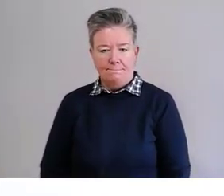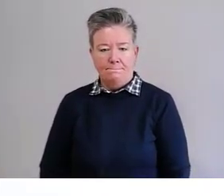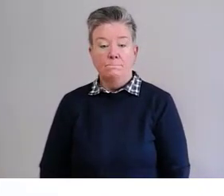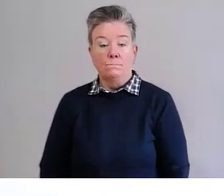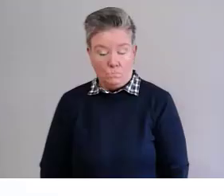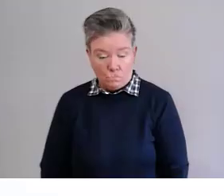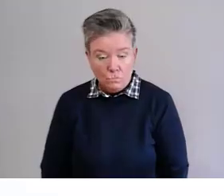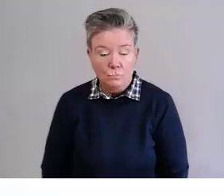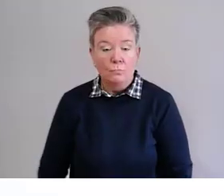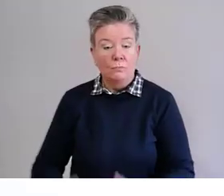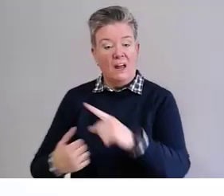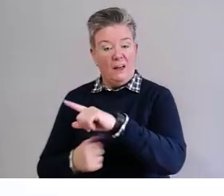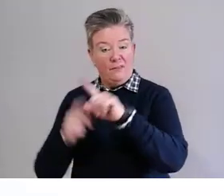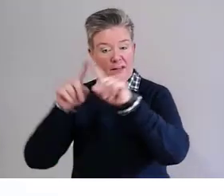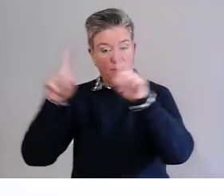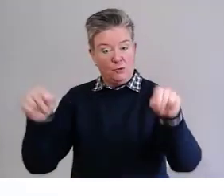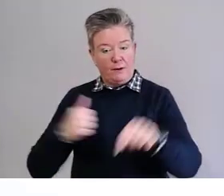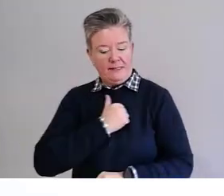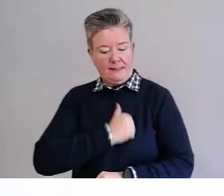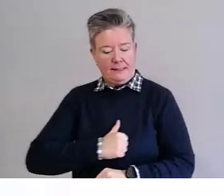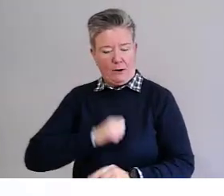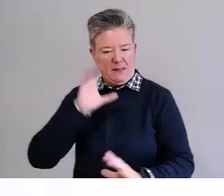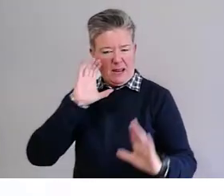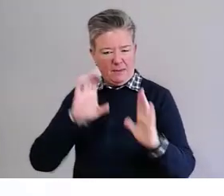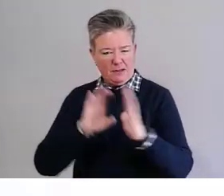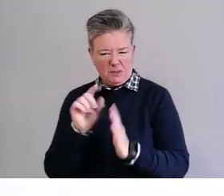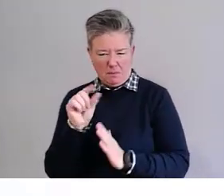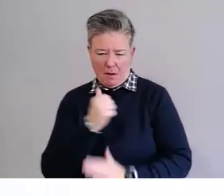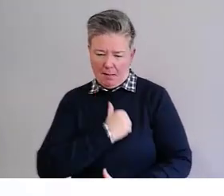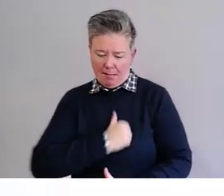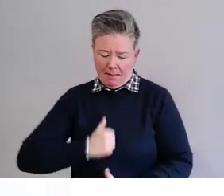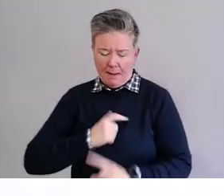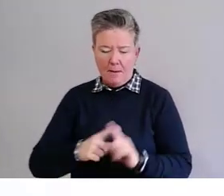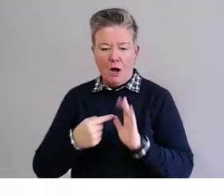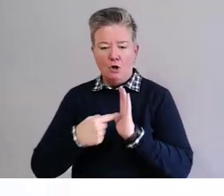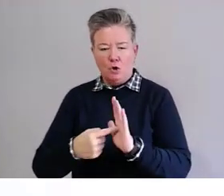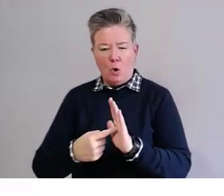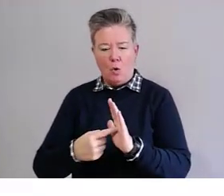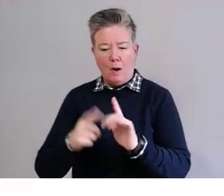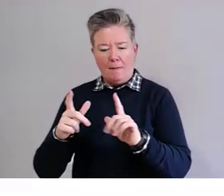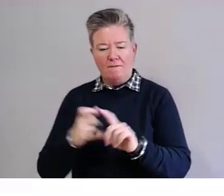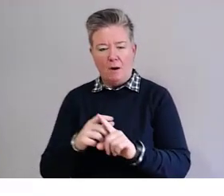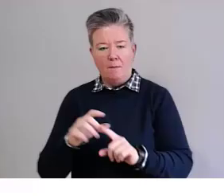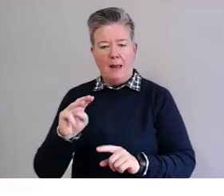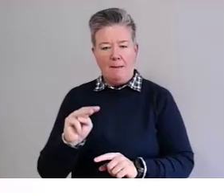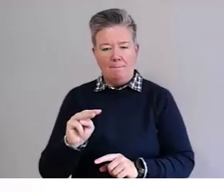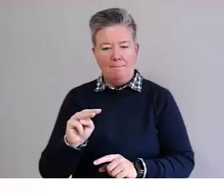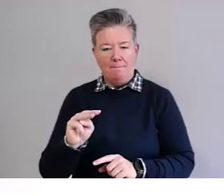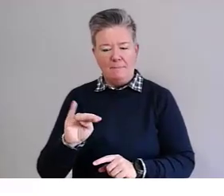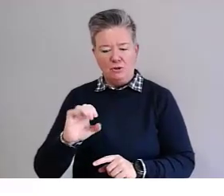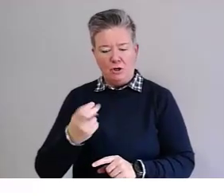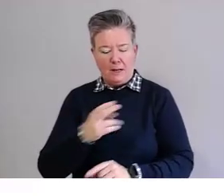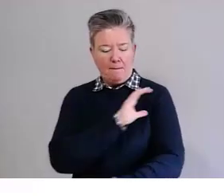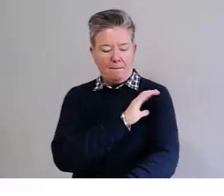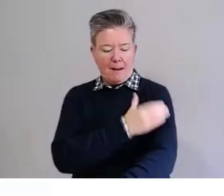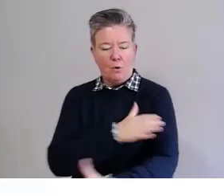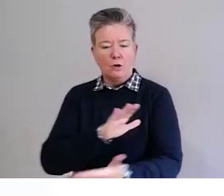The screen-- sorry, about the image, it's kind of small, shows a snapshot from MIPSE, which is Michigan PowerSchool of Special Ed.